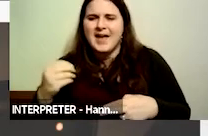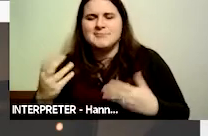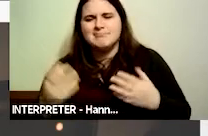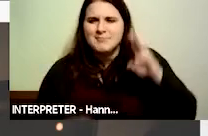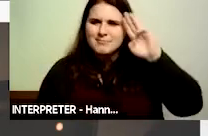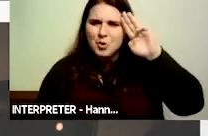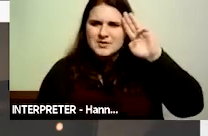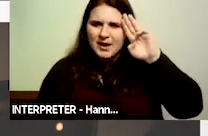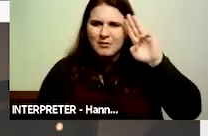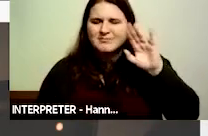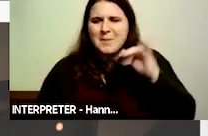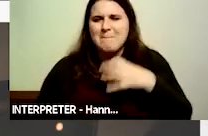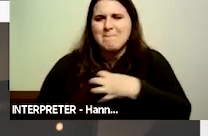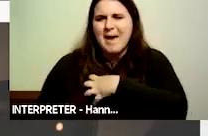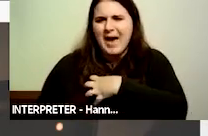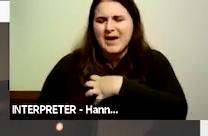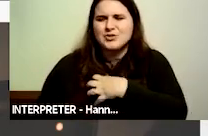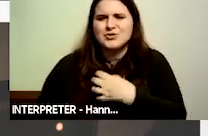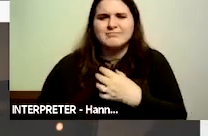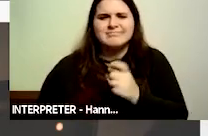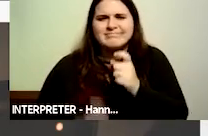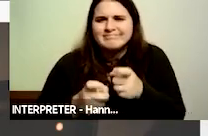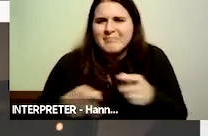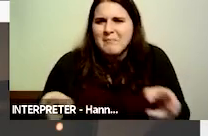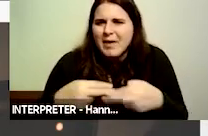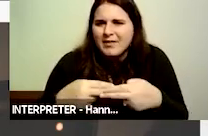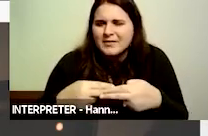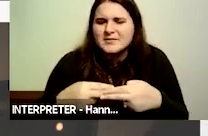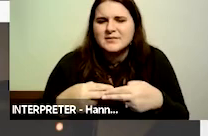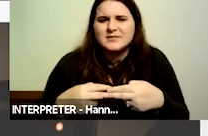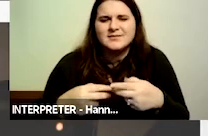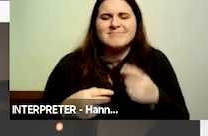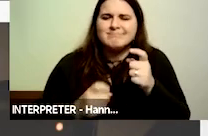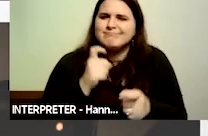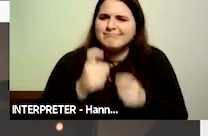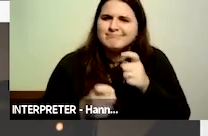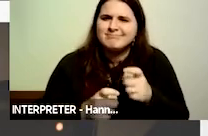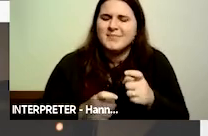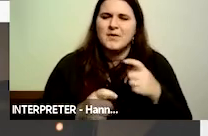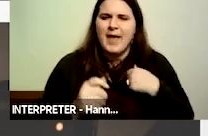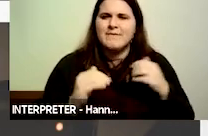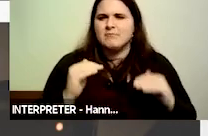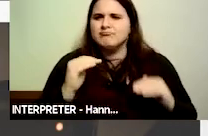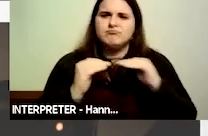And the whole idea of gamification where you would essentially you get a certain number of badges you level up to a different belt level.